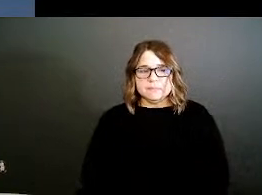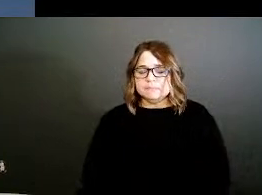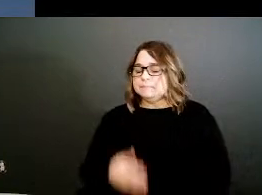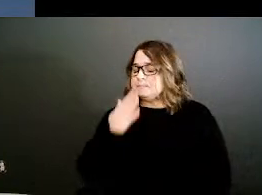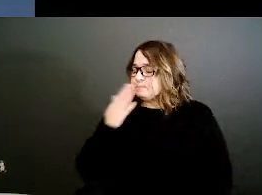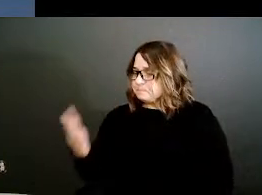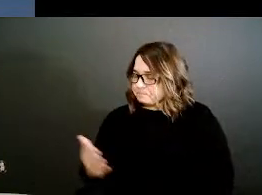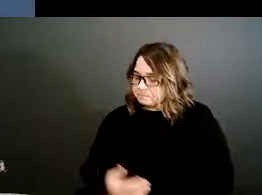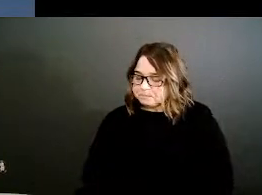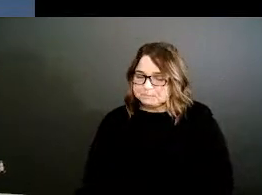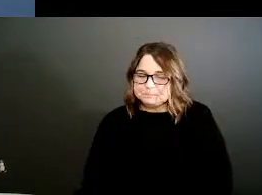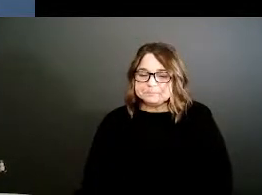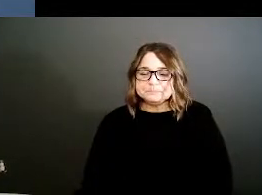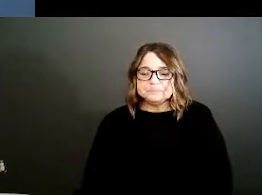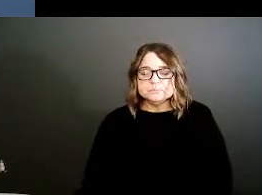WHO IS THIS? ≫ OKAY.